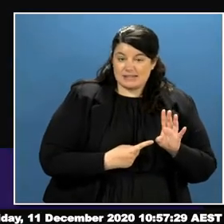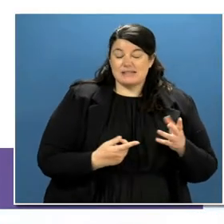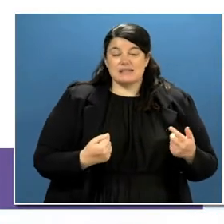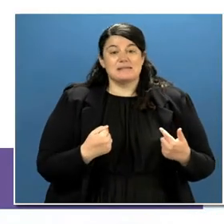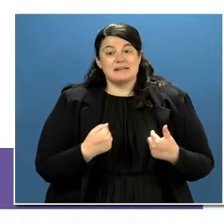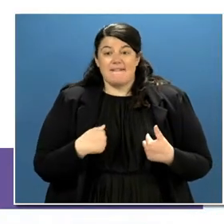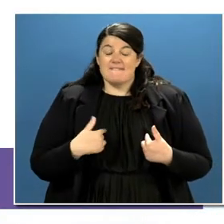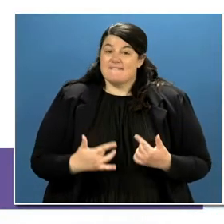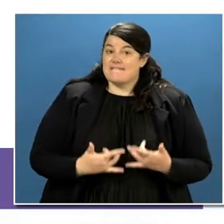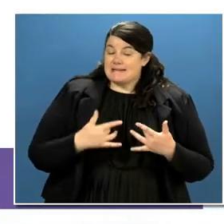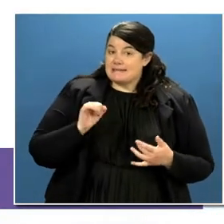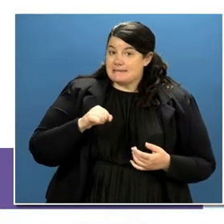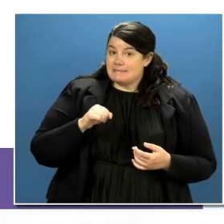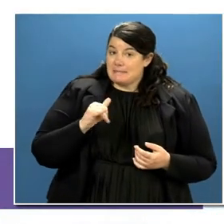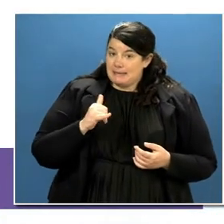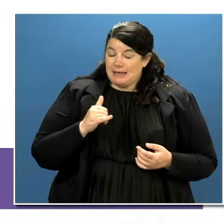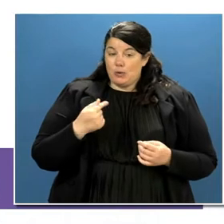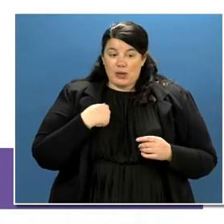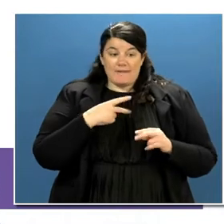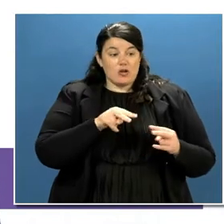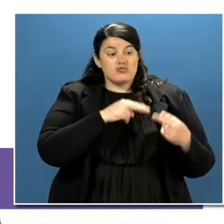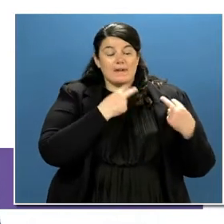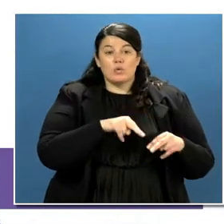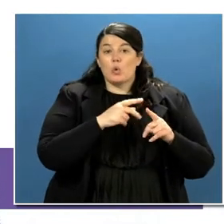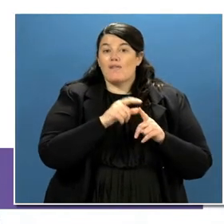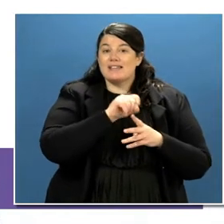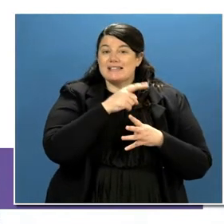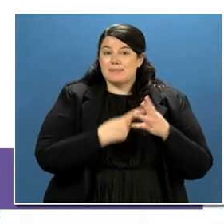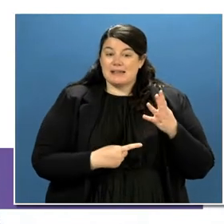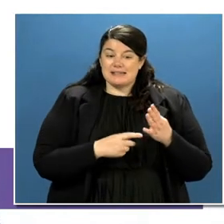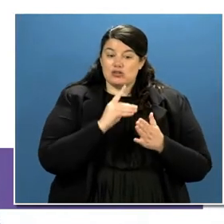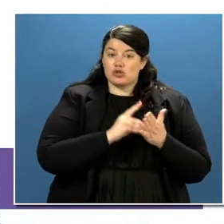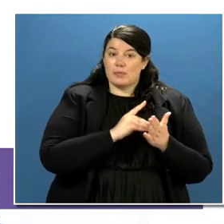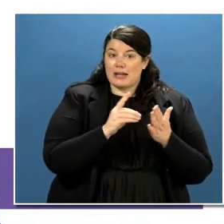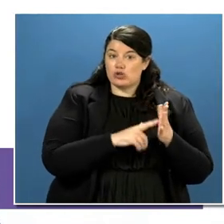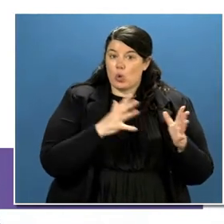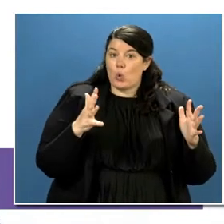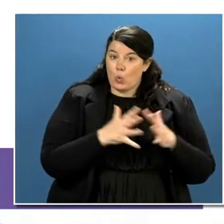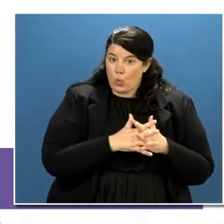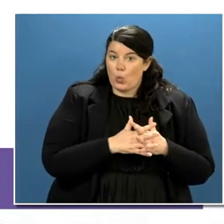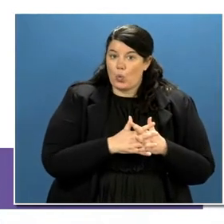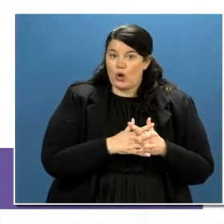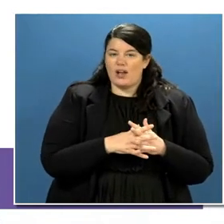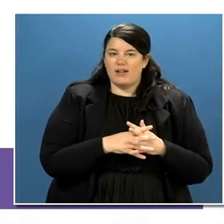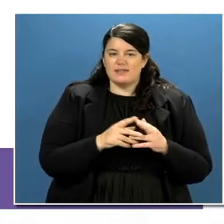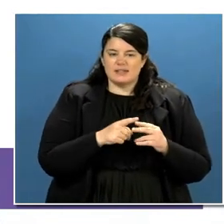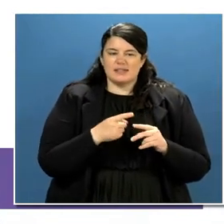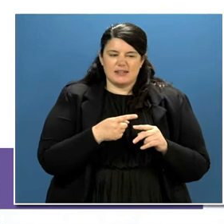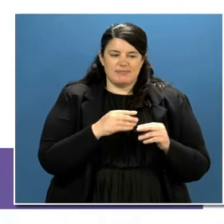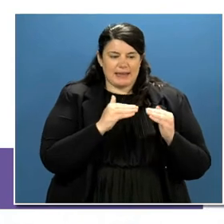At the moment we have a review of disability discrimination law under --- there is a free and equal review that is taking place.